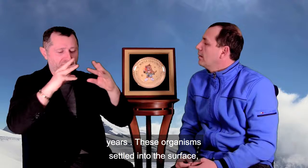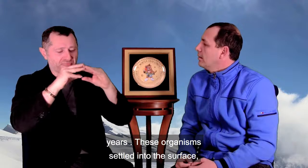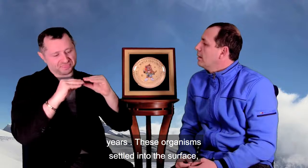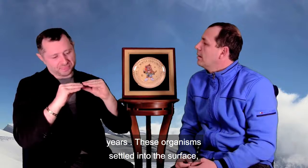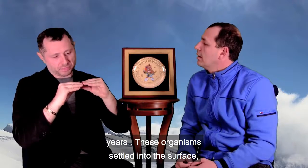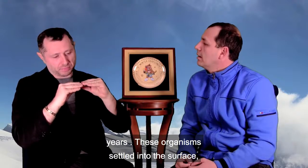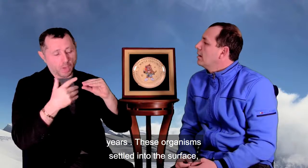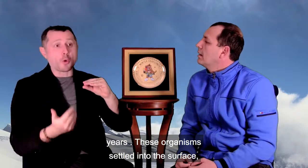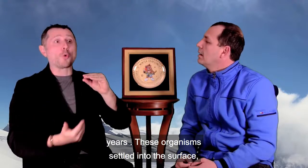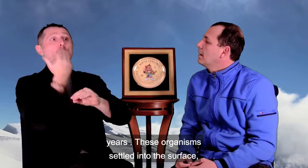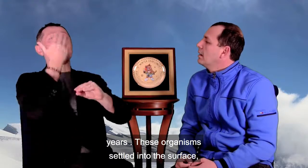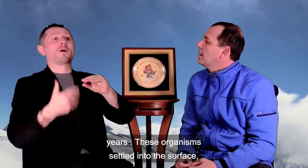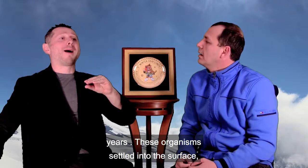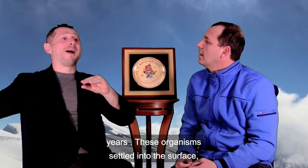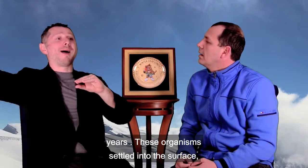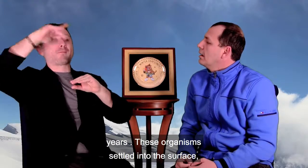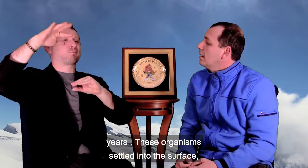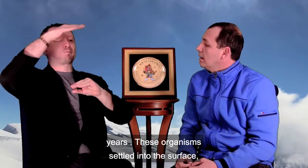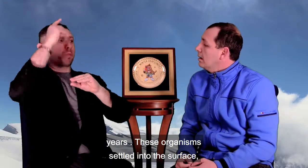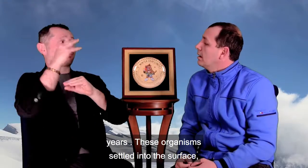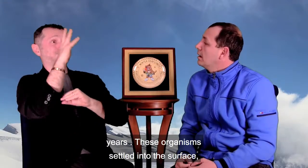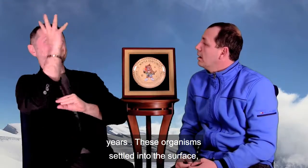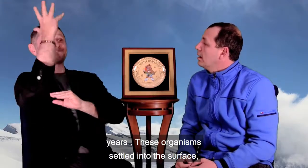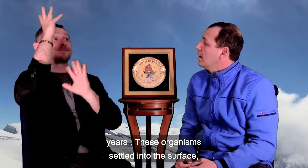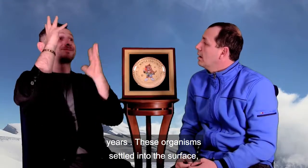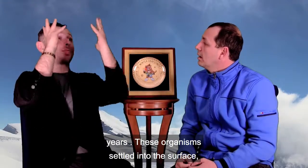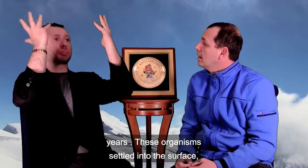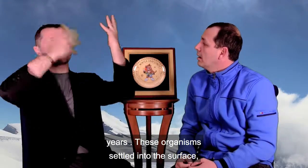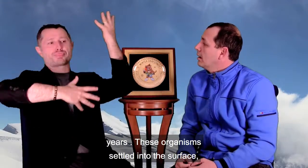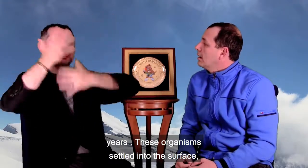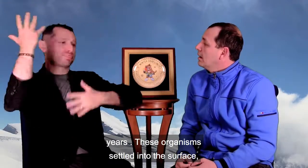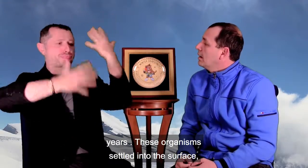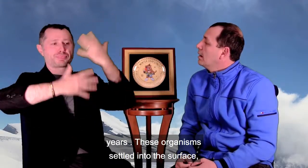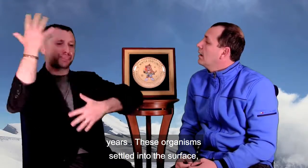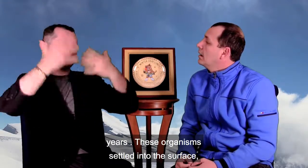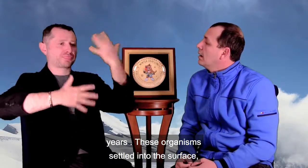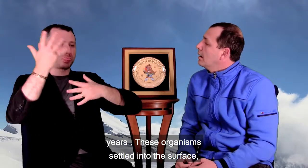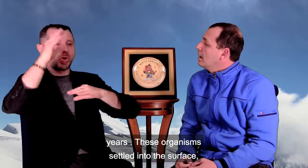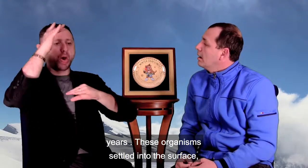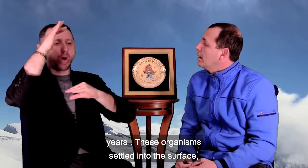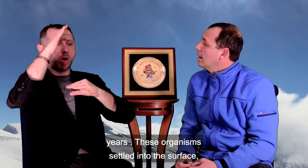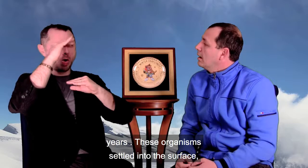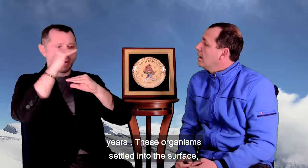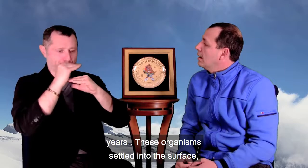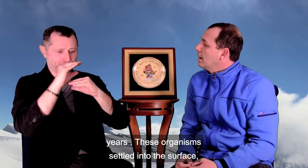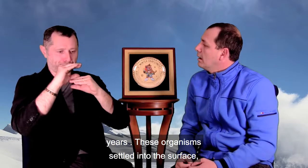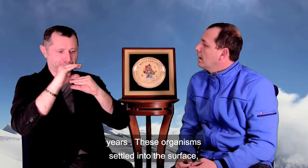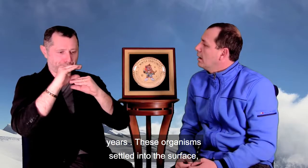years . These organisms settled into the surface,